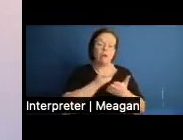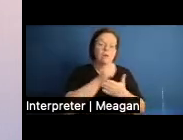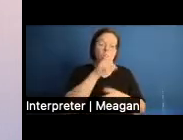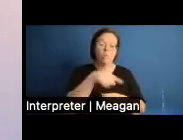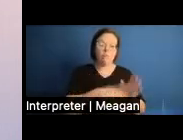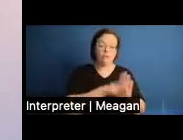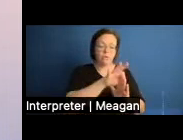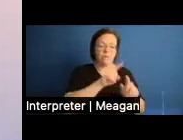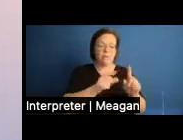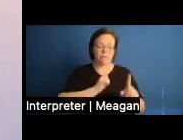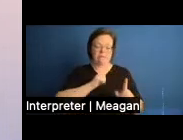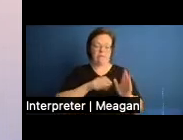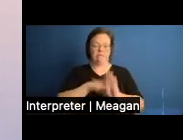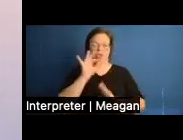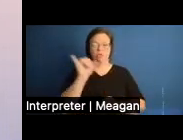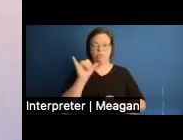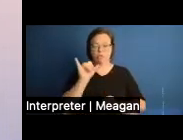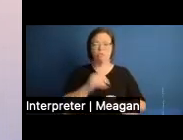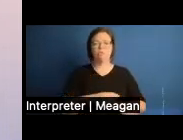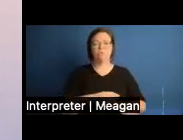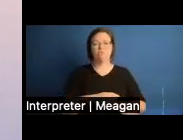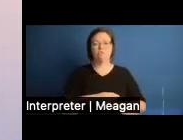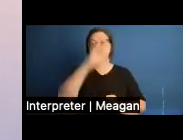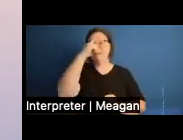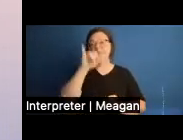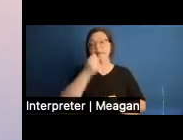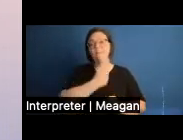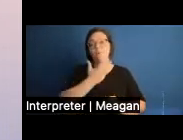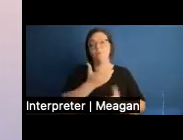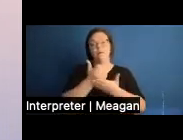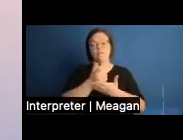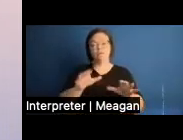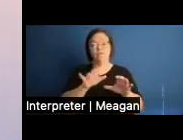self discovery, and I think that the poem that helps us do that is a really valuable thing.